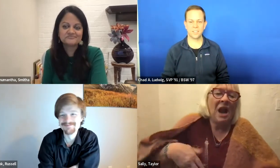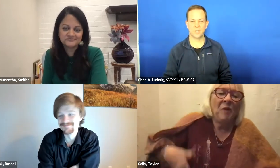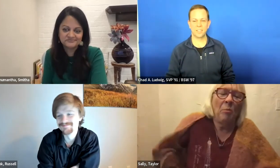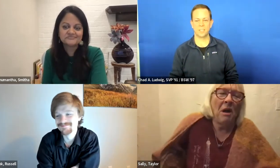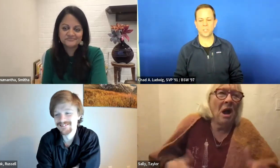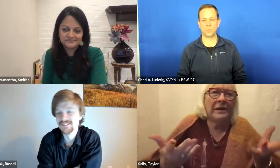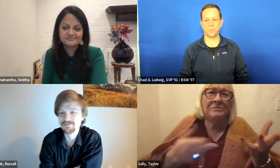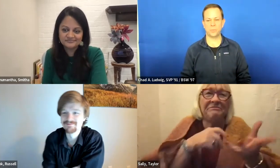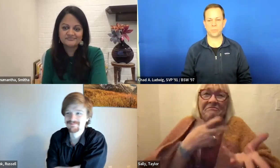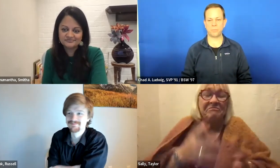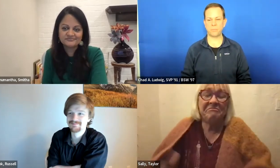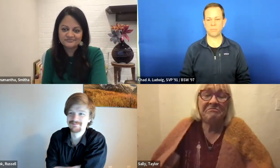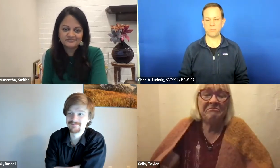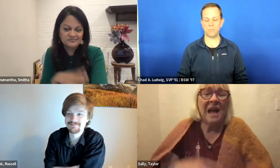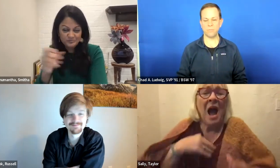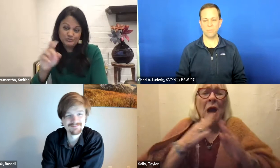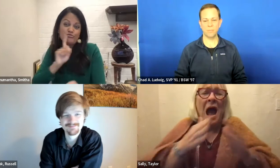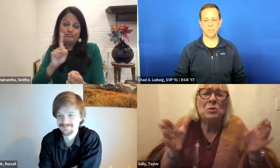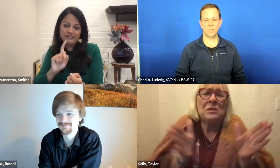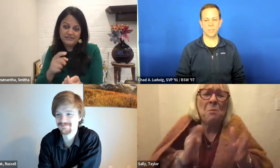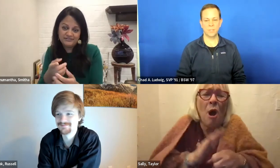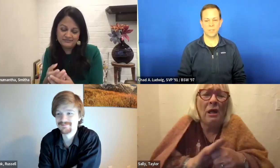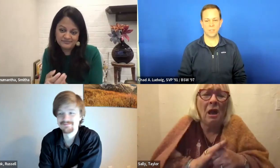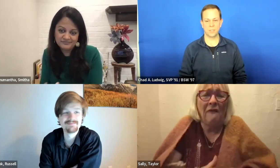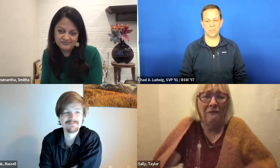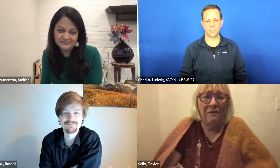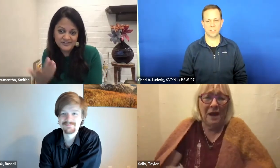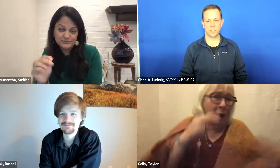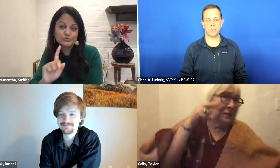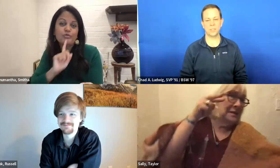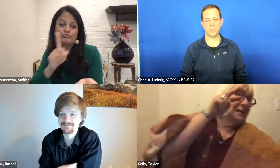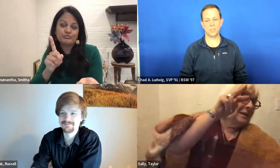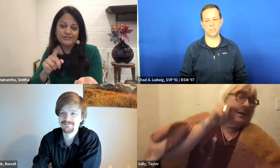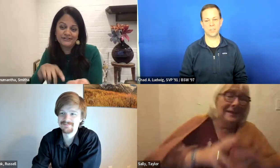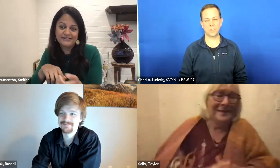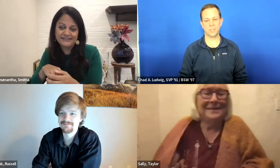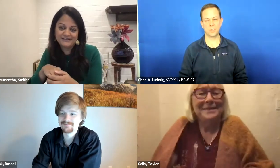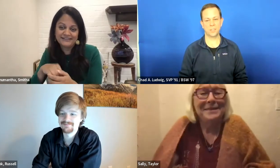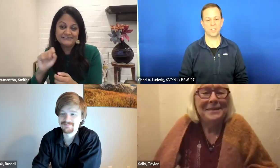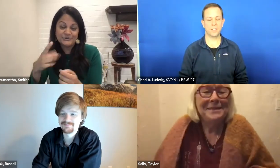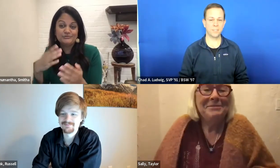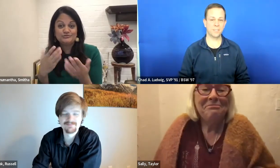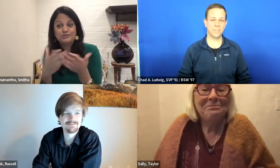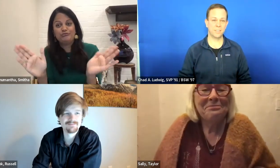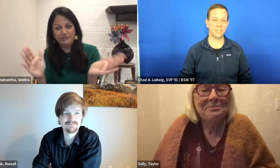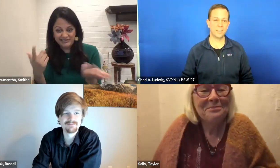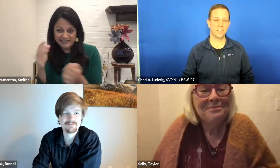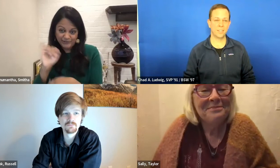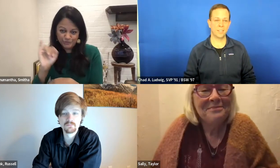but, you know, we pay for all of that out of pocket, and our house is small enough, I could basically look around from my chair